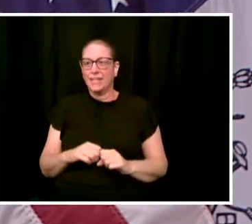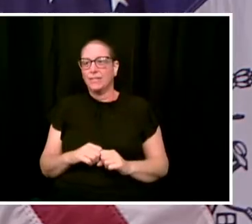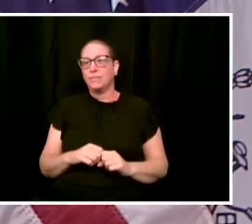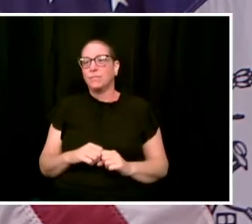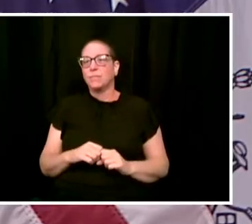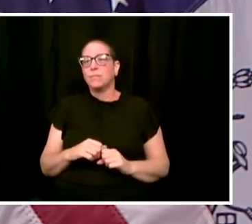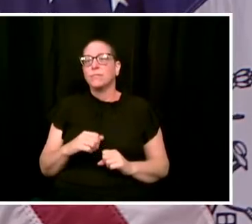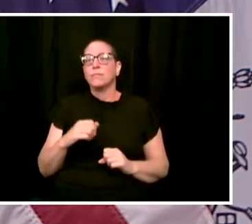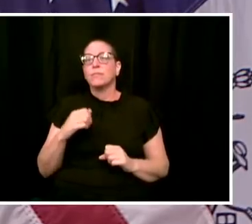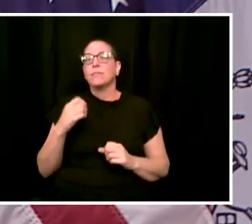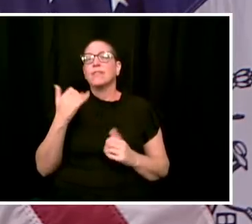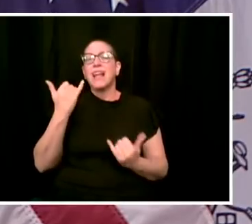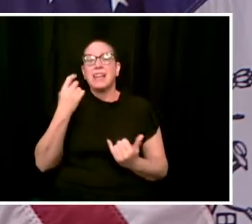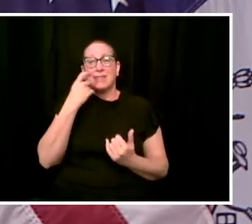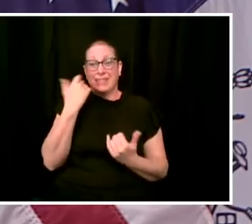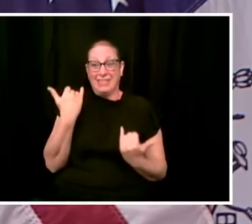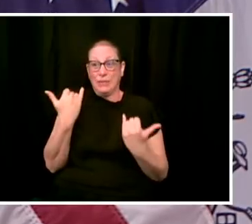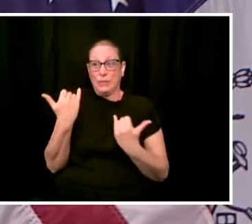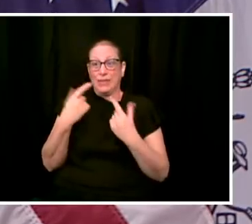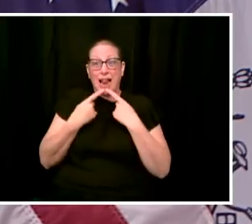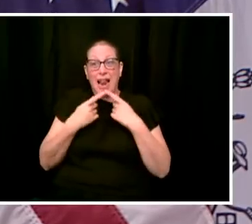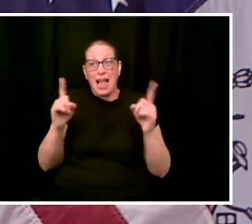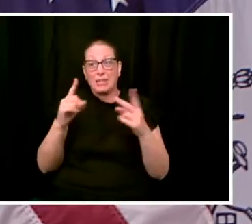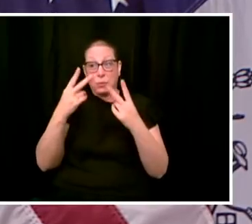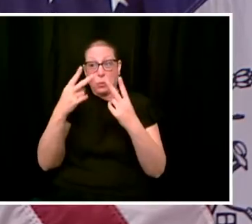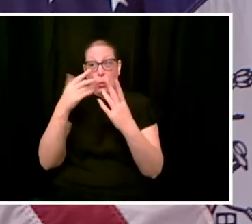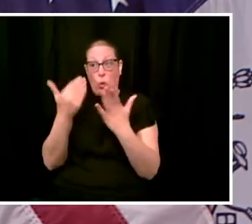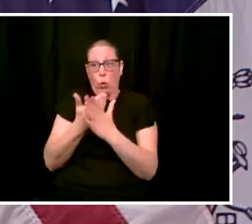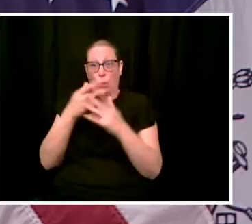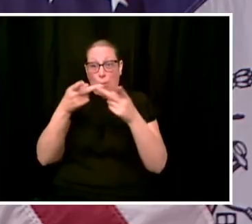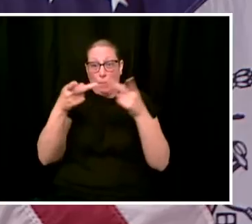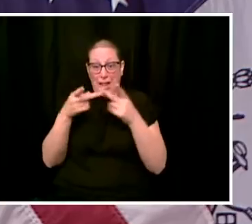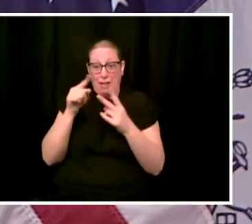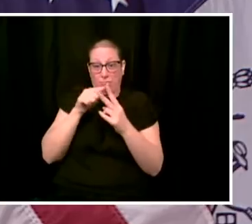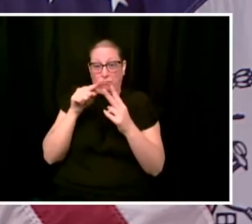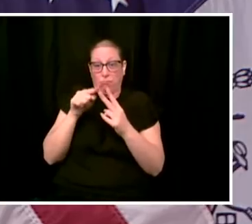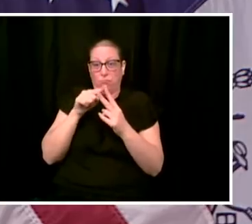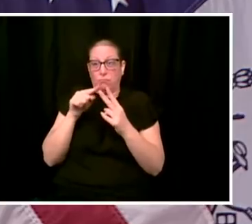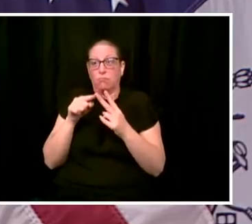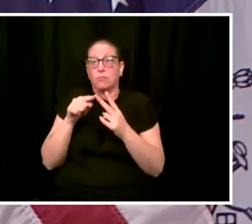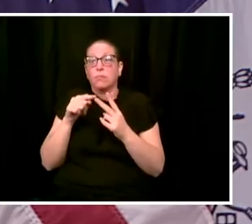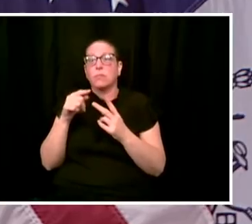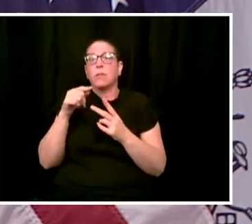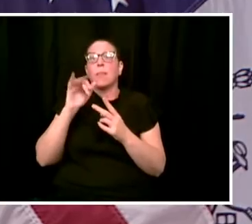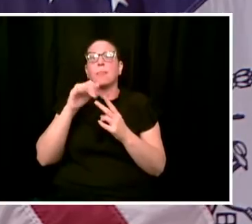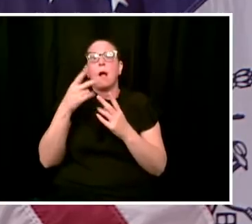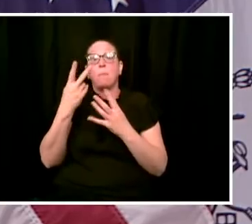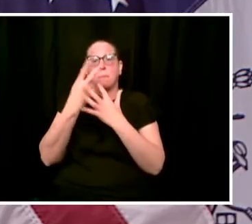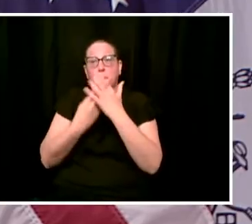TO WEIGH. AND TO GREG